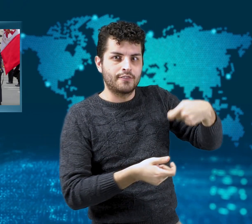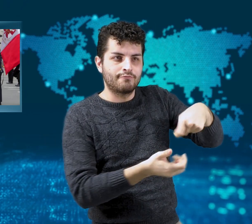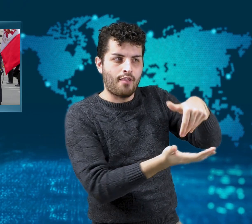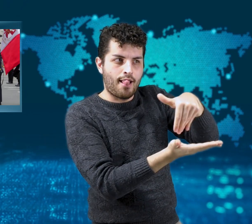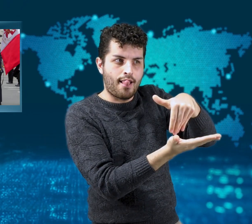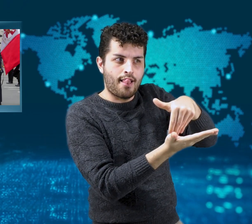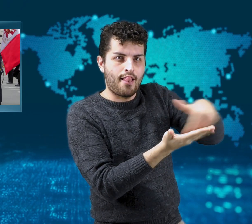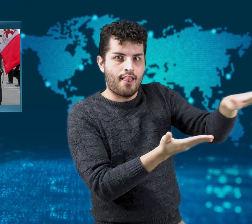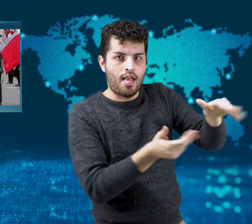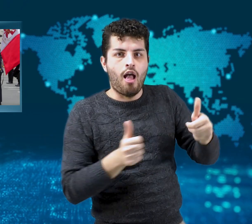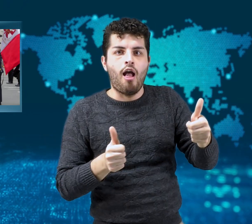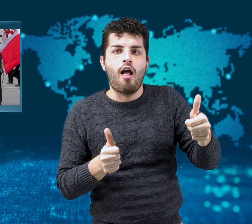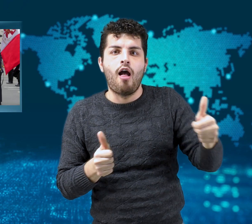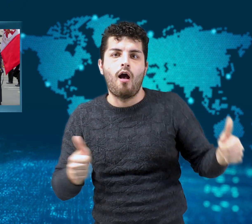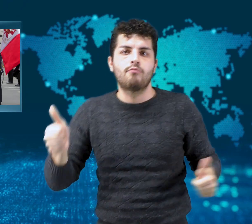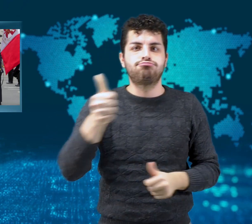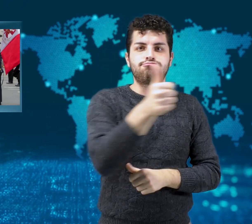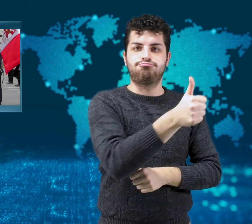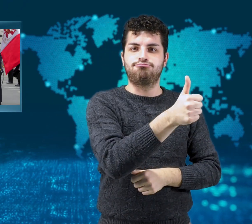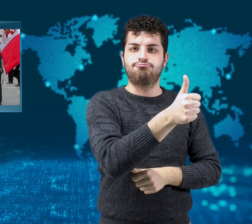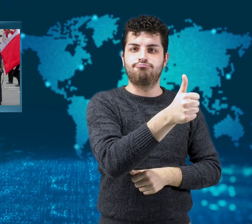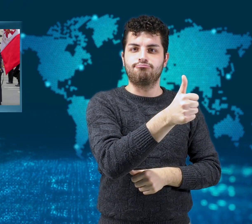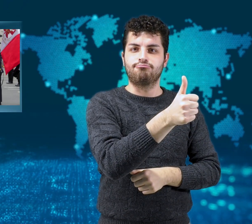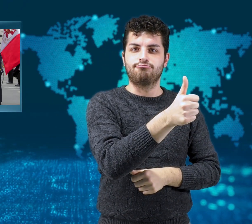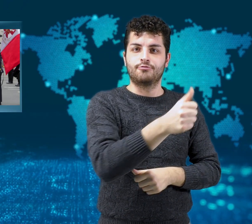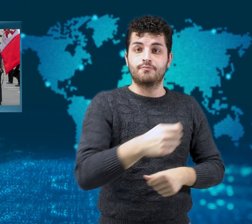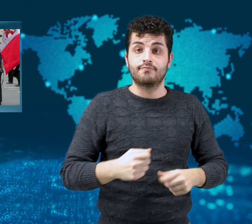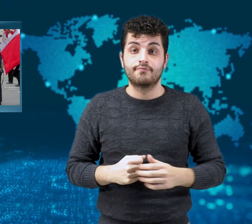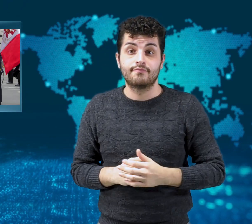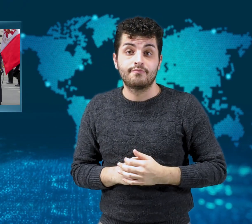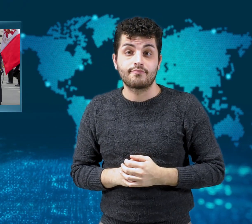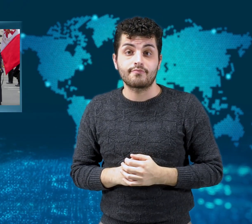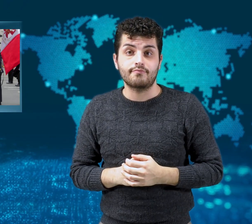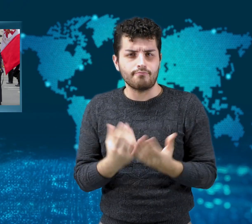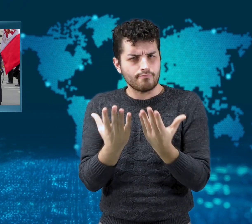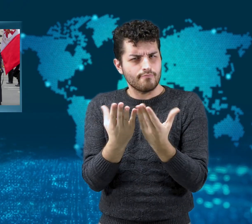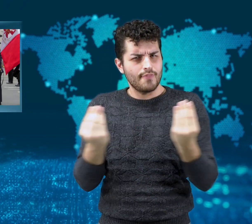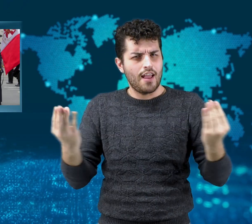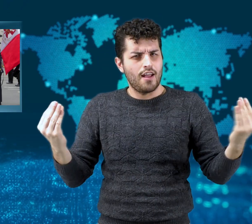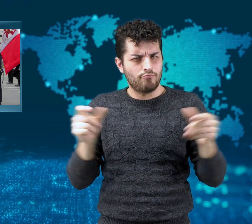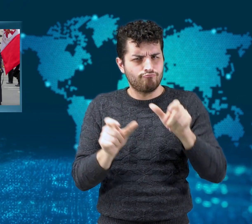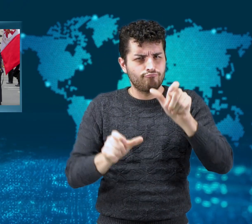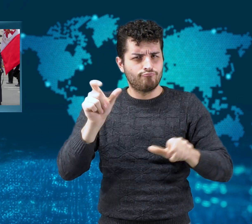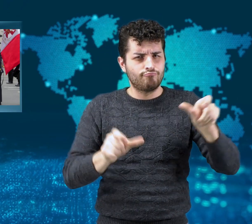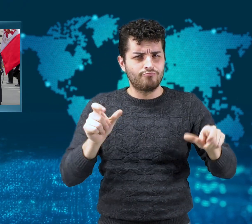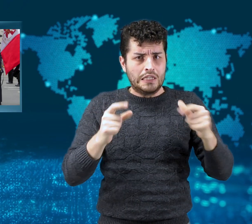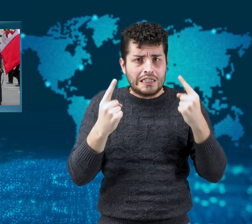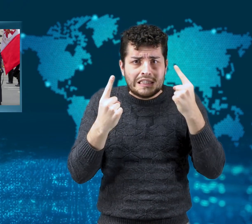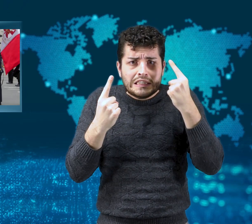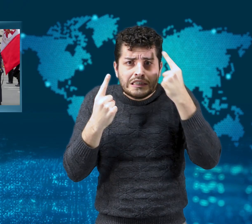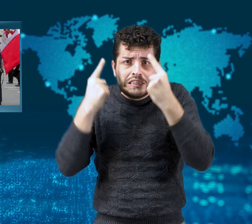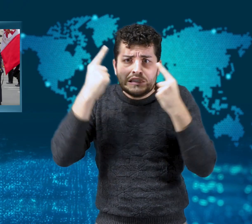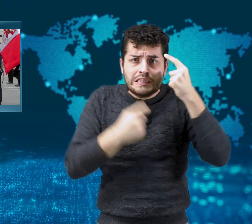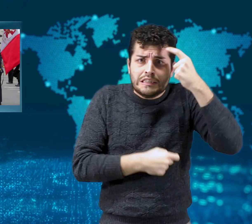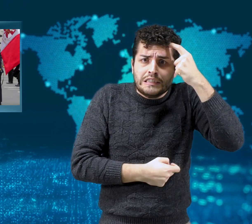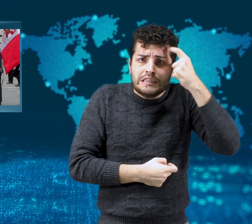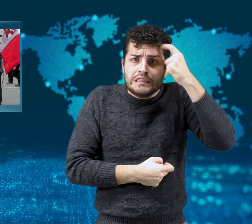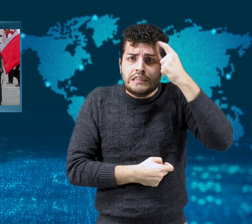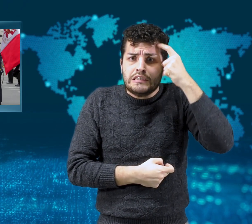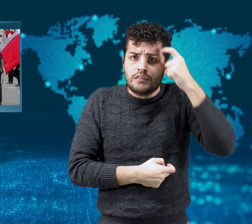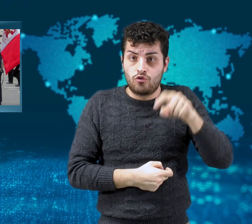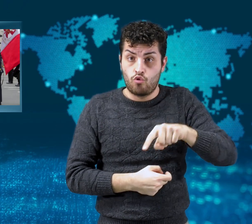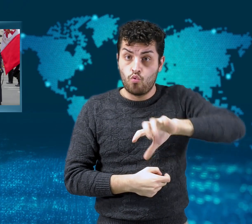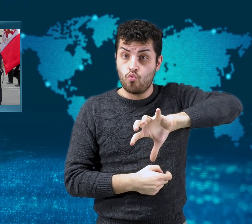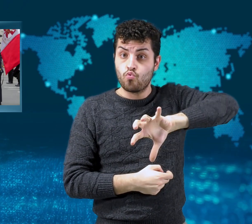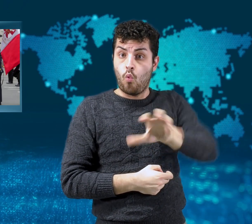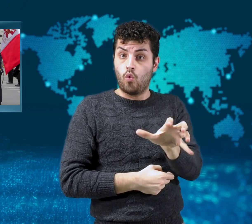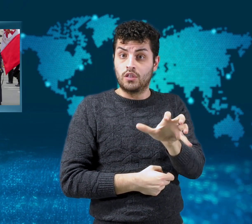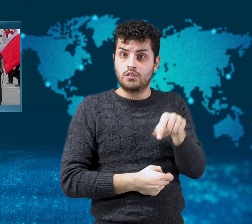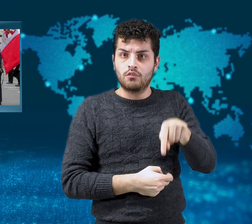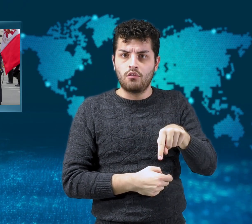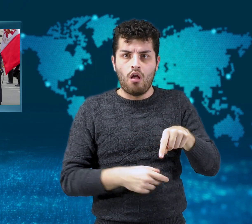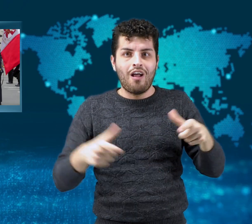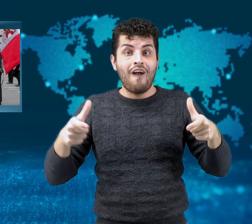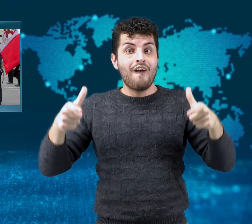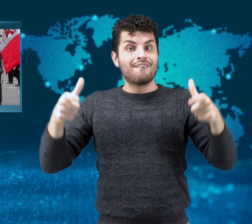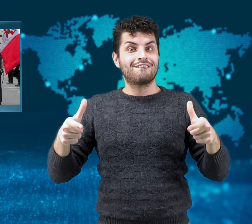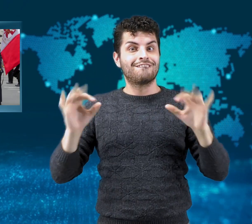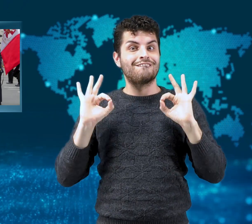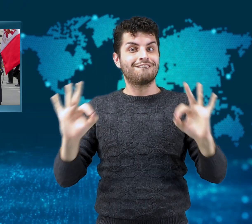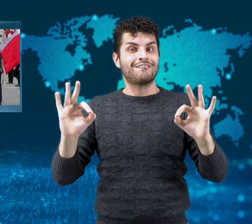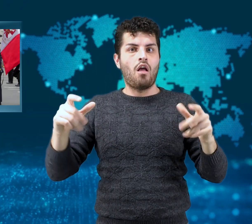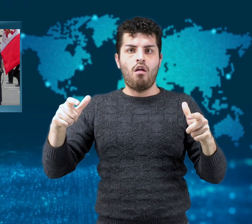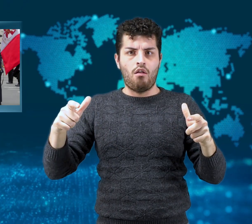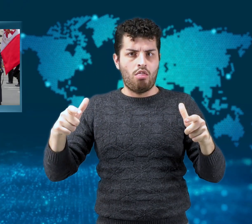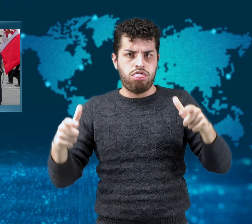They are concerned that the country will become unstable as the change